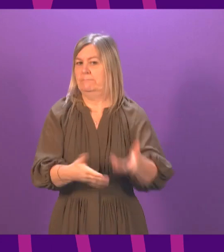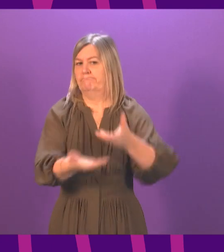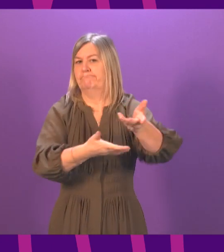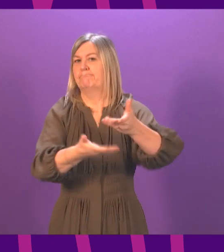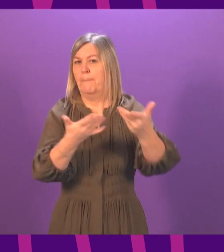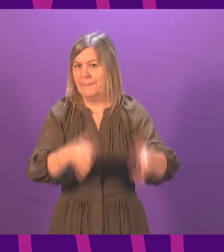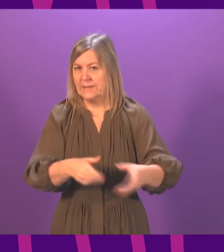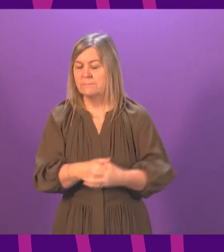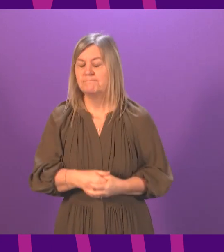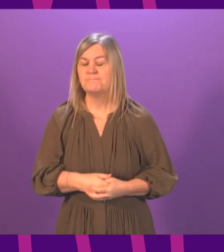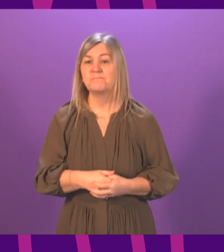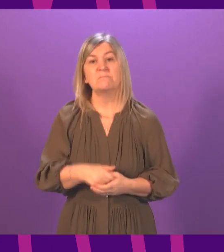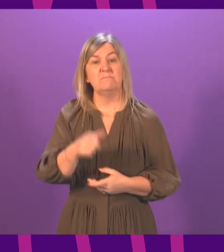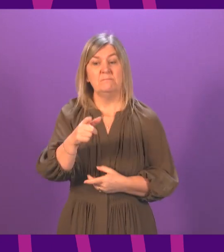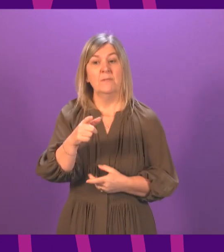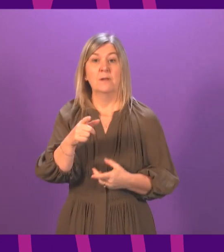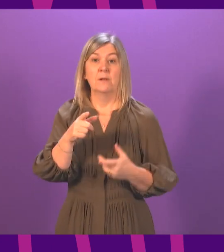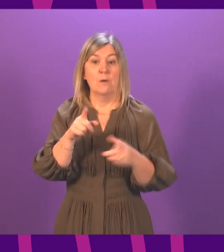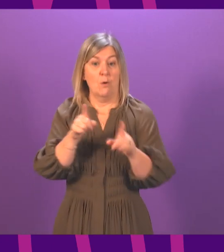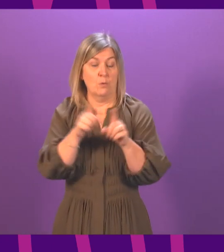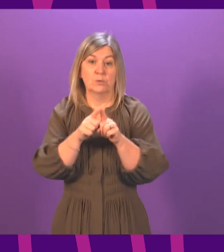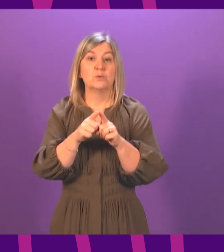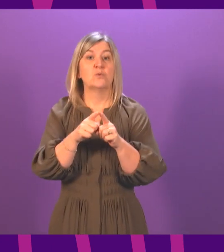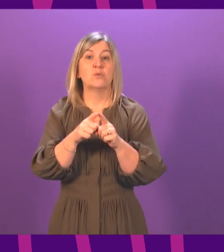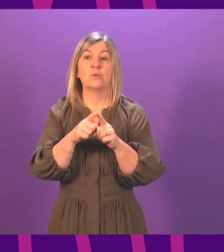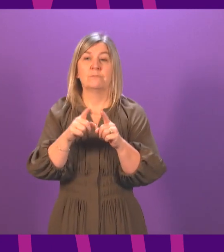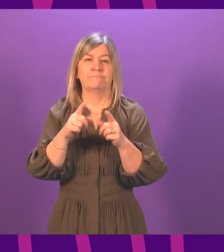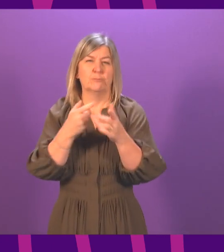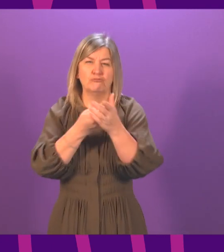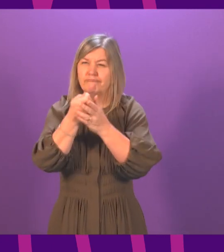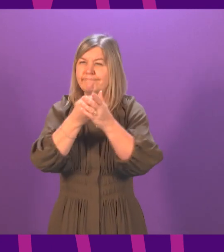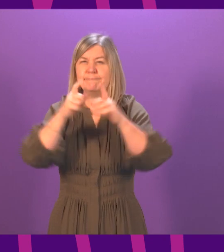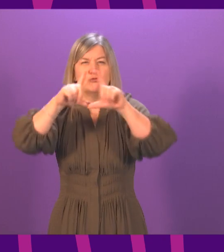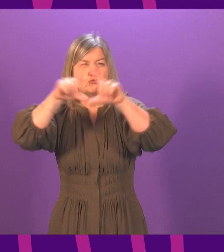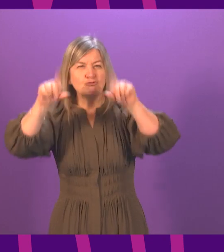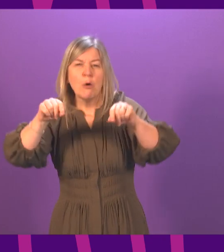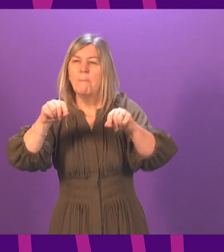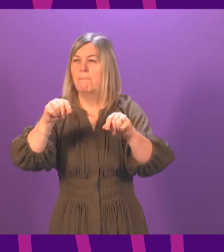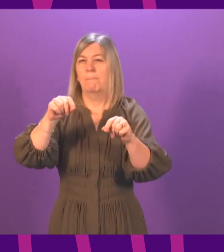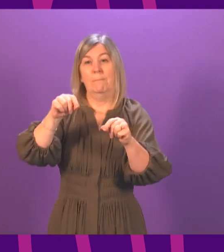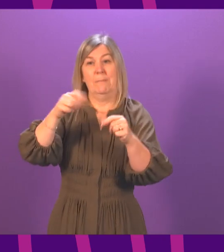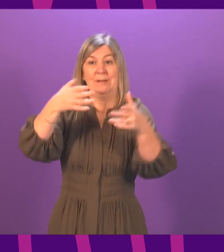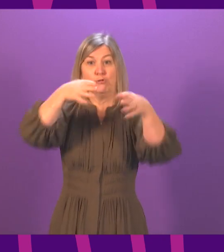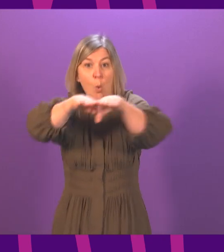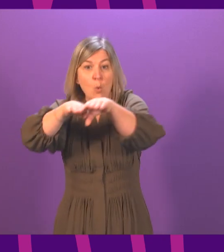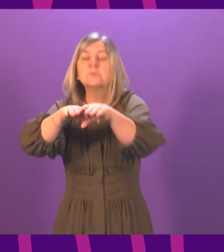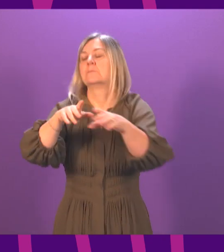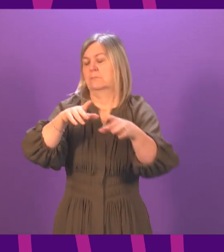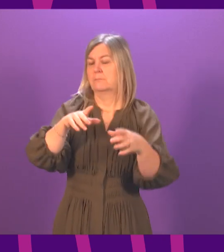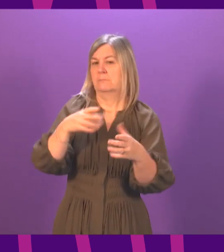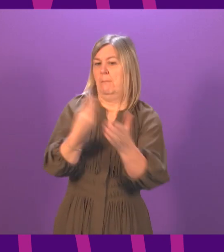More generally, we are providing grant support for retail businesses that are required to close, and one-off top-up grant